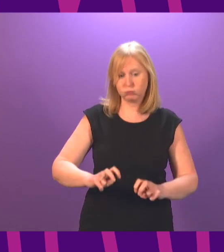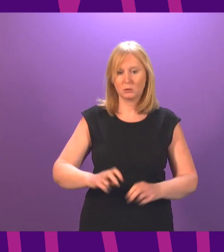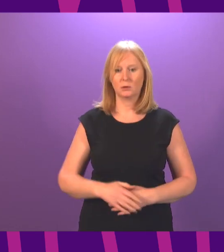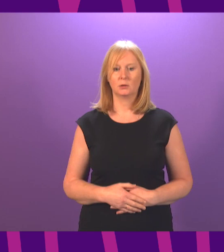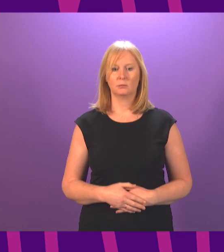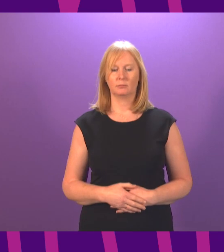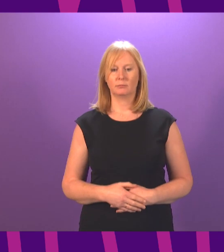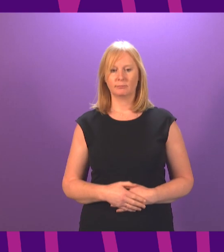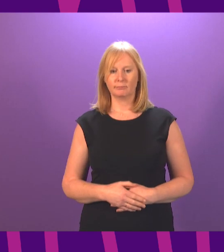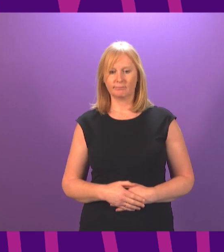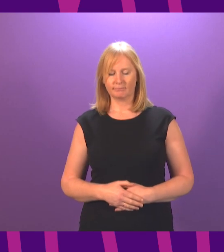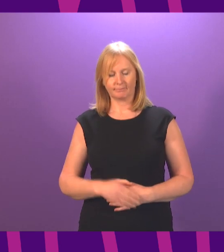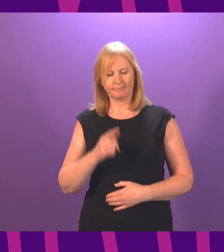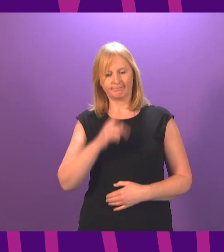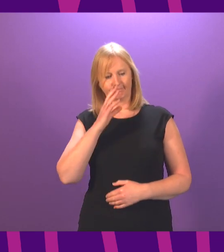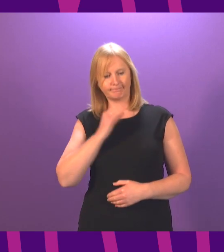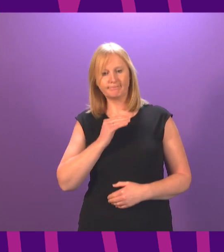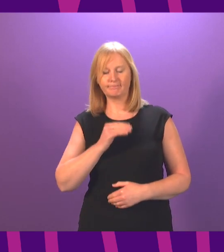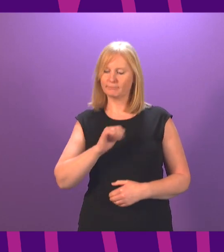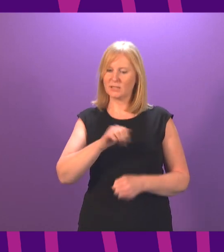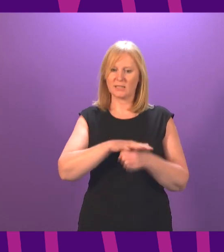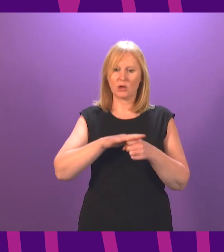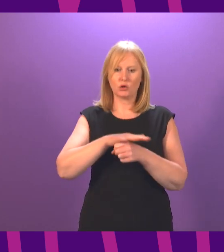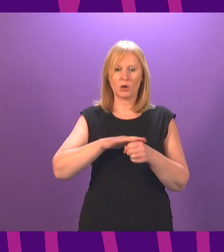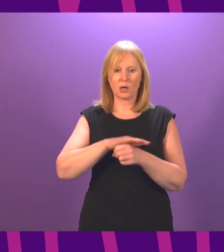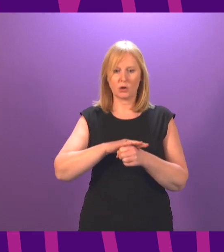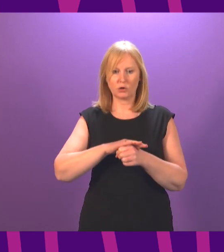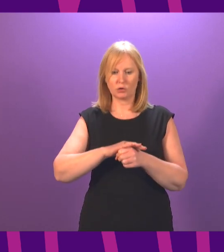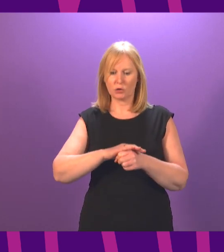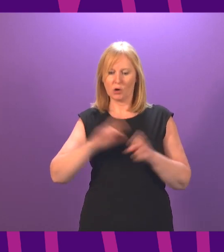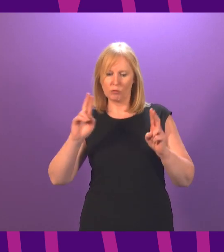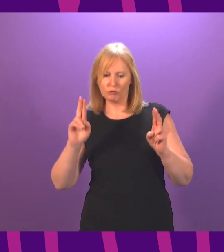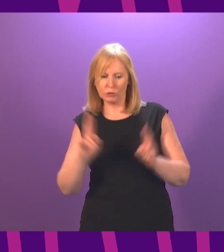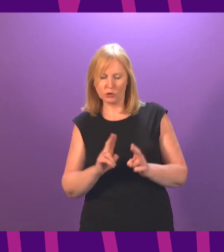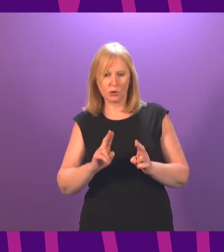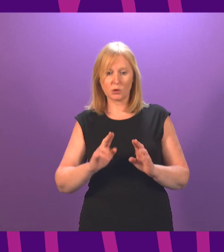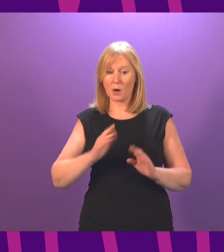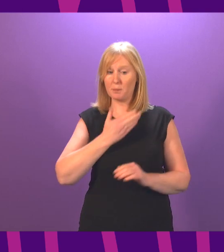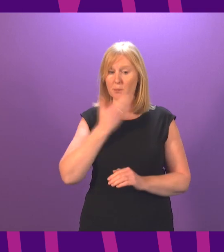“We were told of situations where there were reduced or no visits by GPs and community